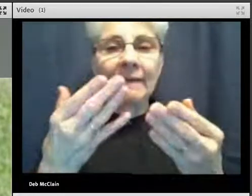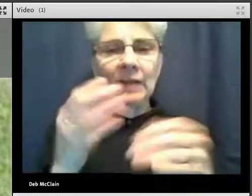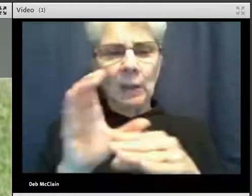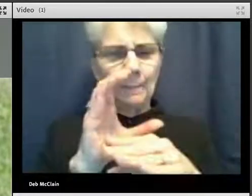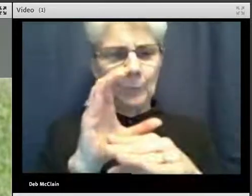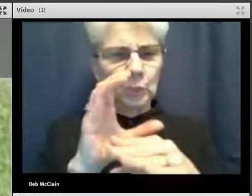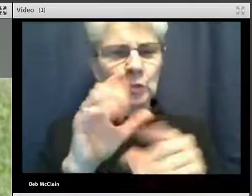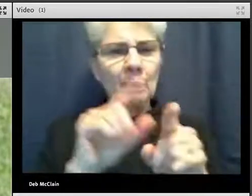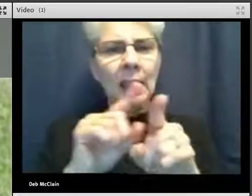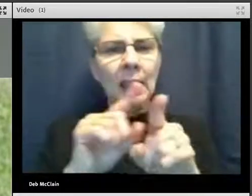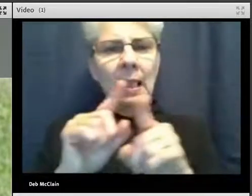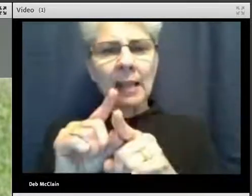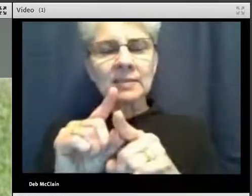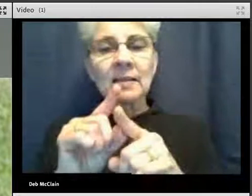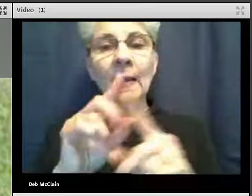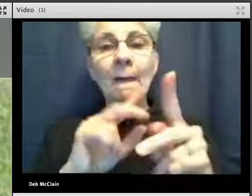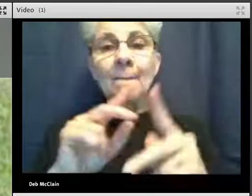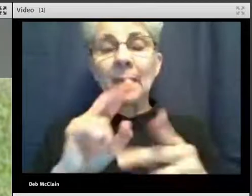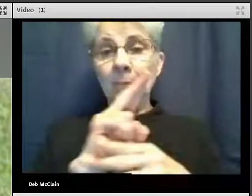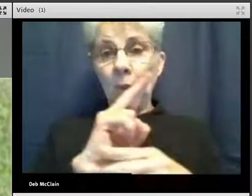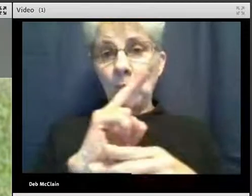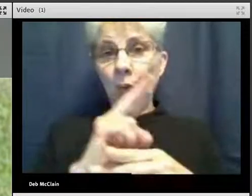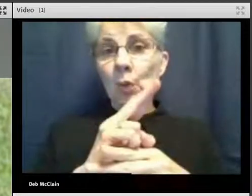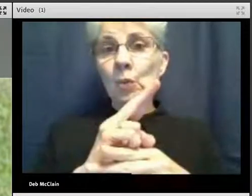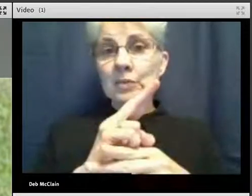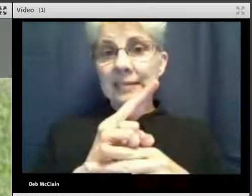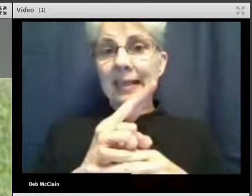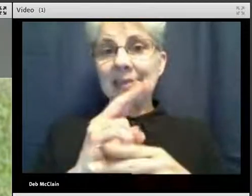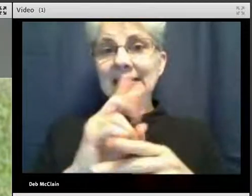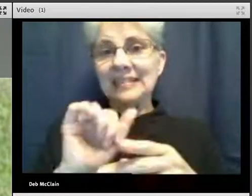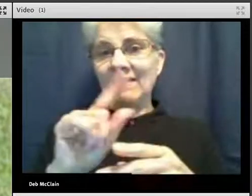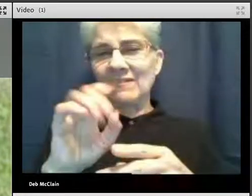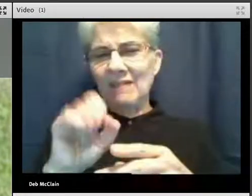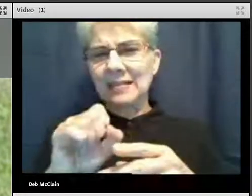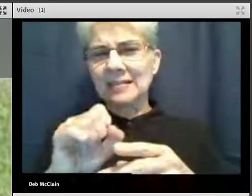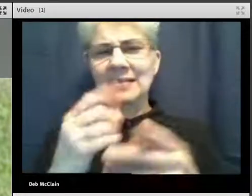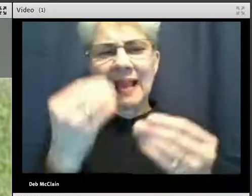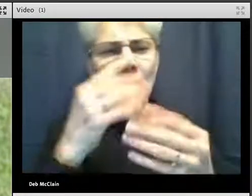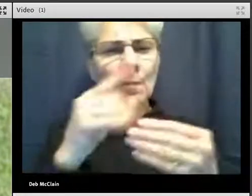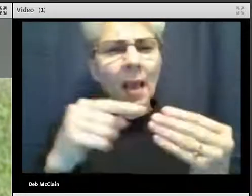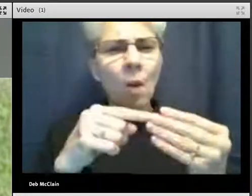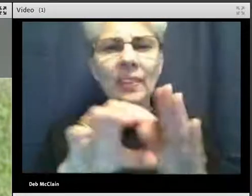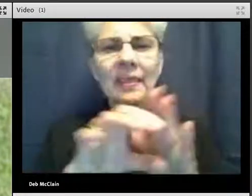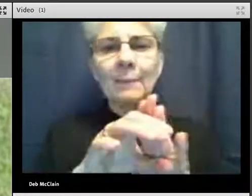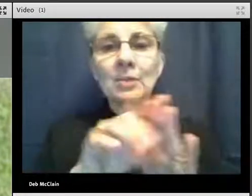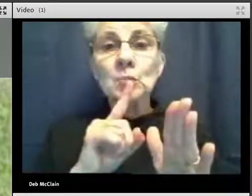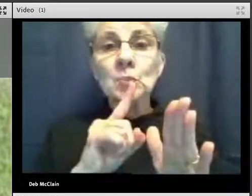and people who are using accessible devices information about what that image actually is,